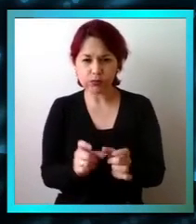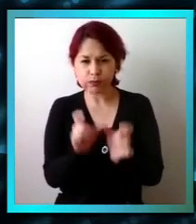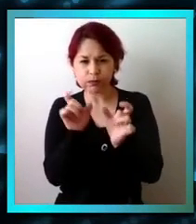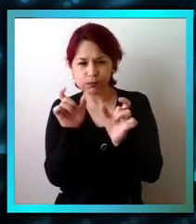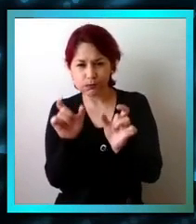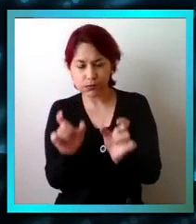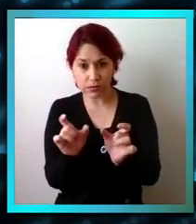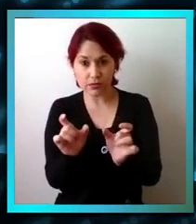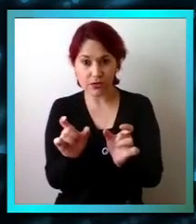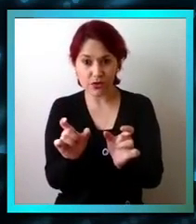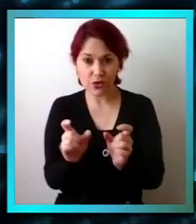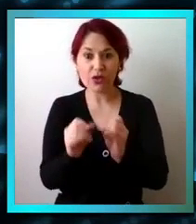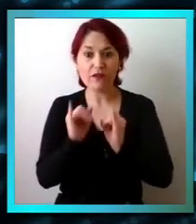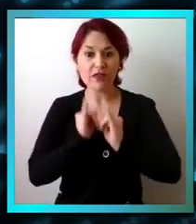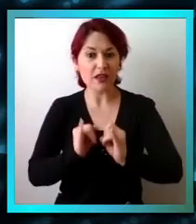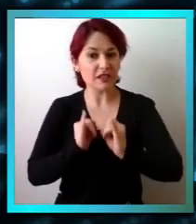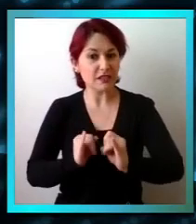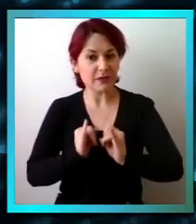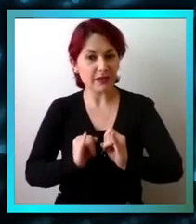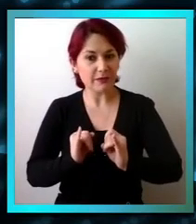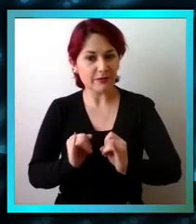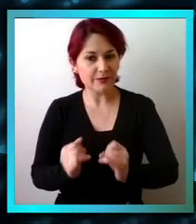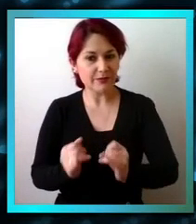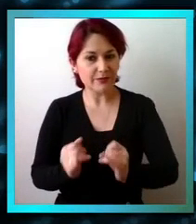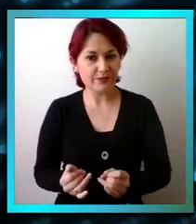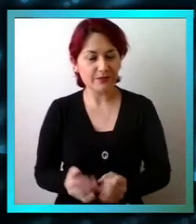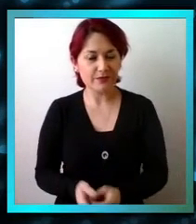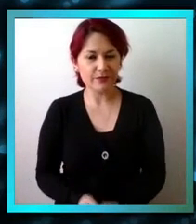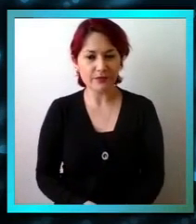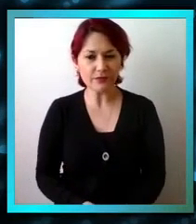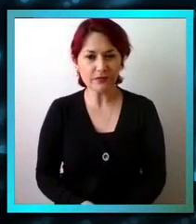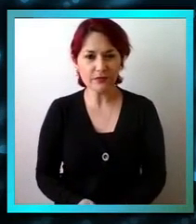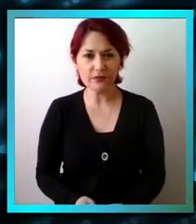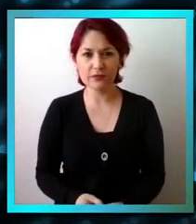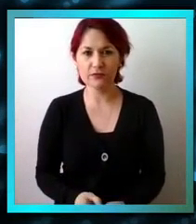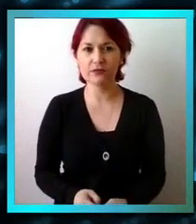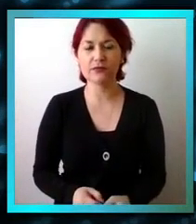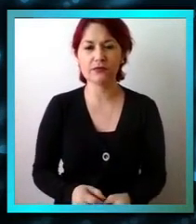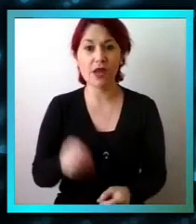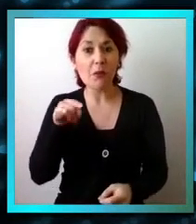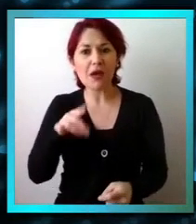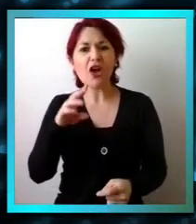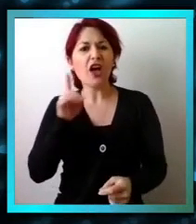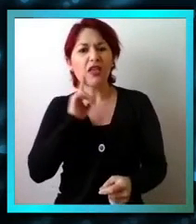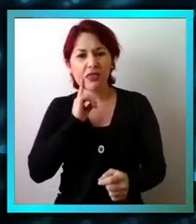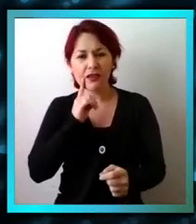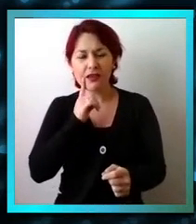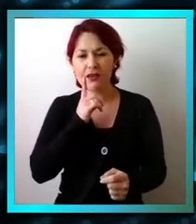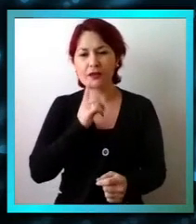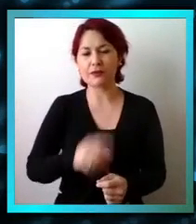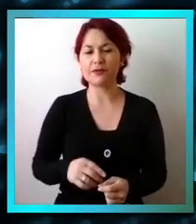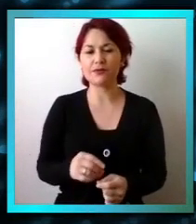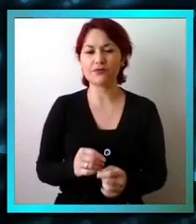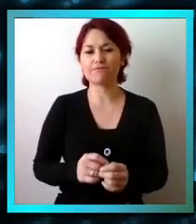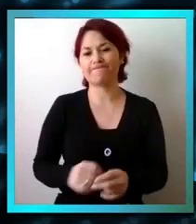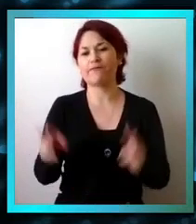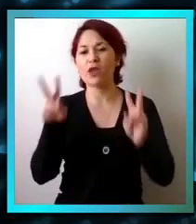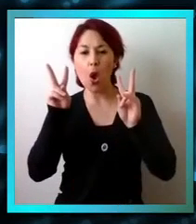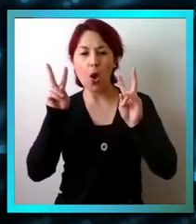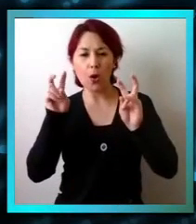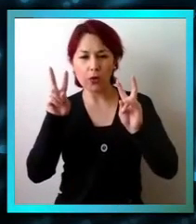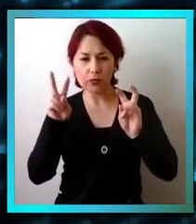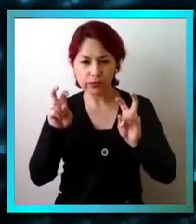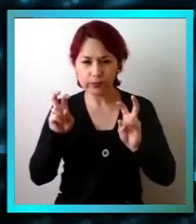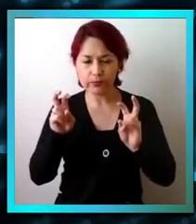understand we have to listen uh to the scada protocols uh we need to be very um we have to do